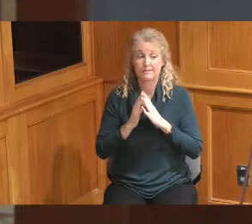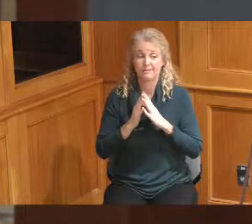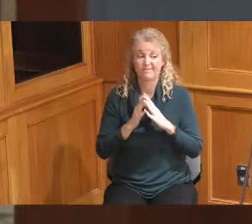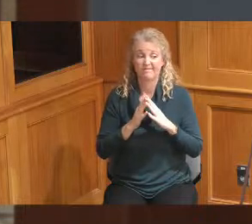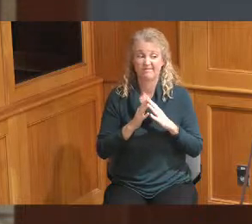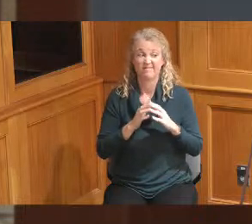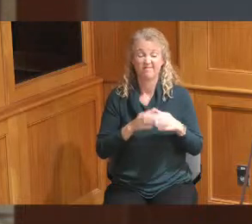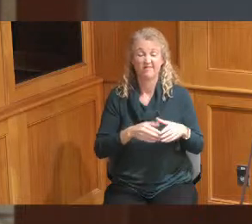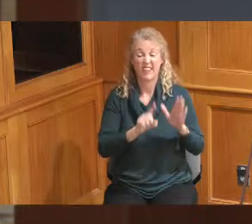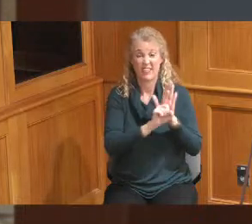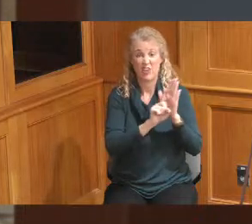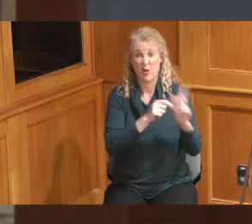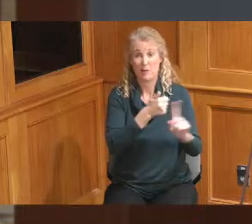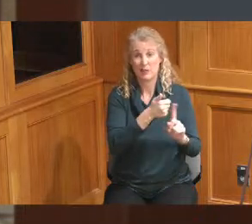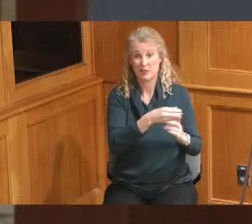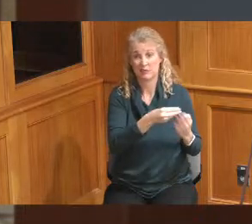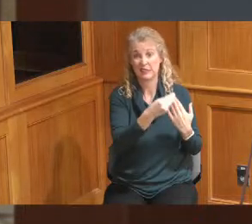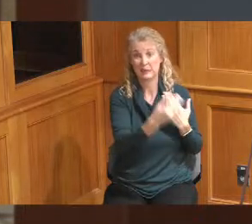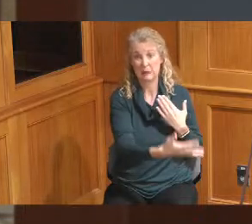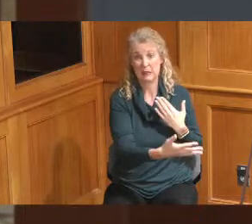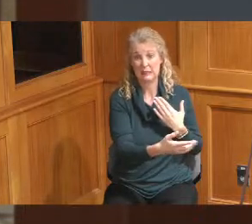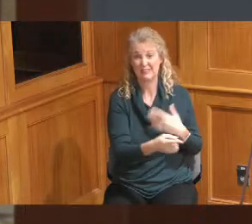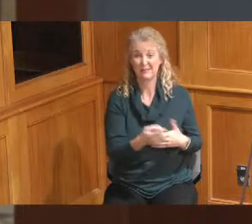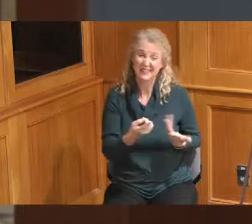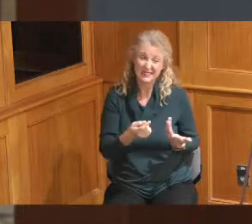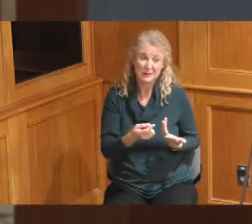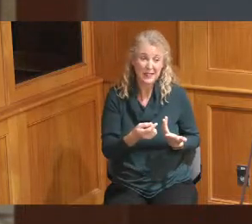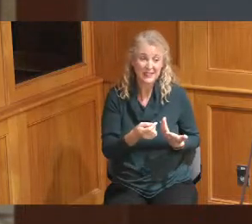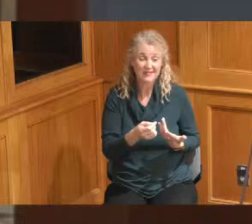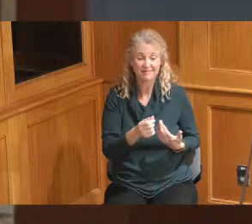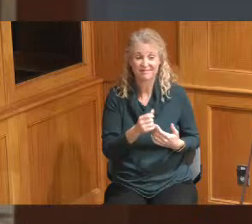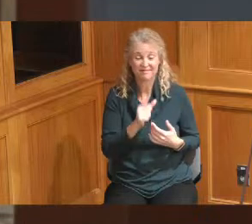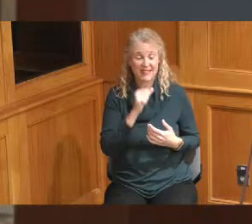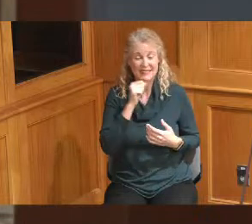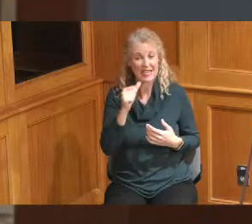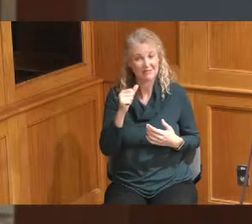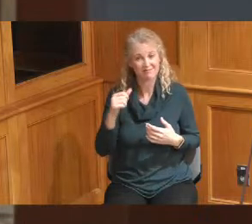consideration but just is is not as useful as as it used to be I think that goes in part of the